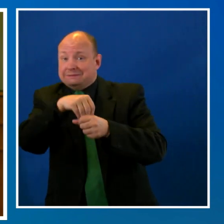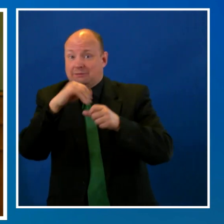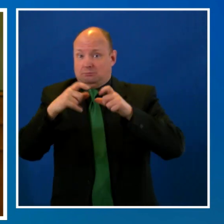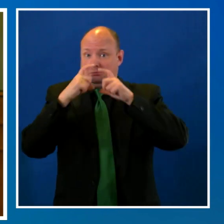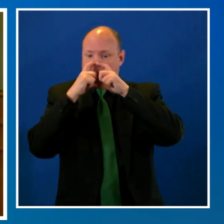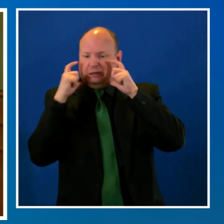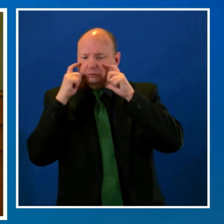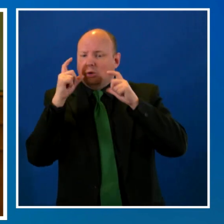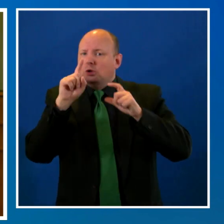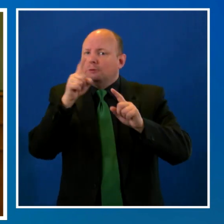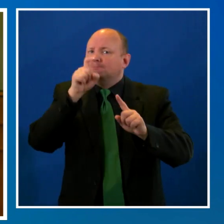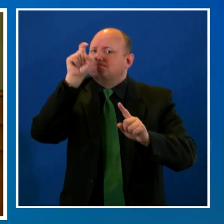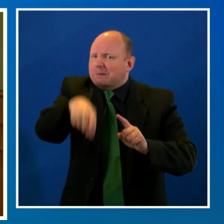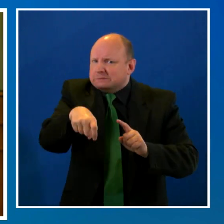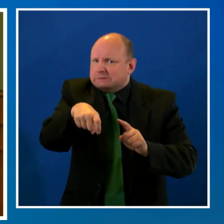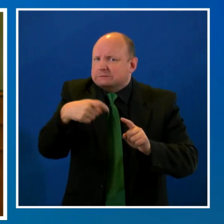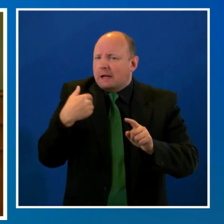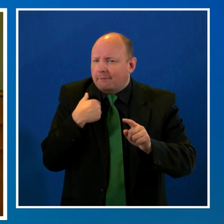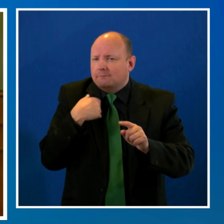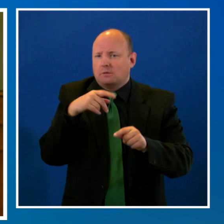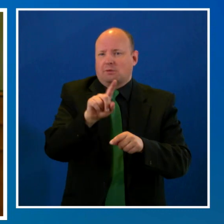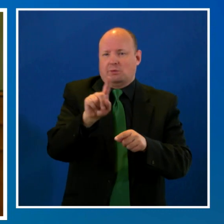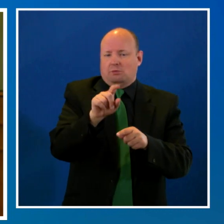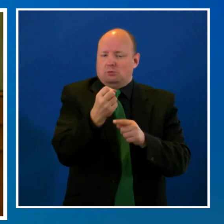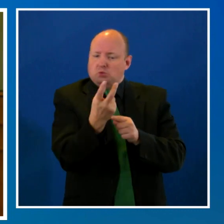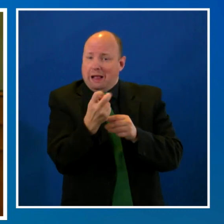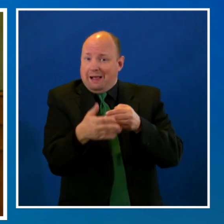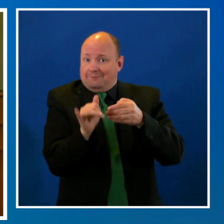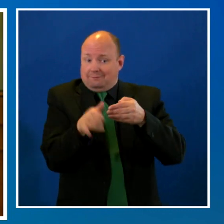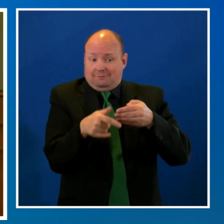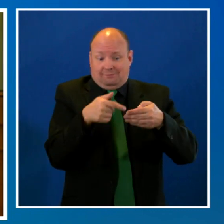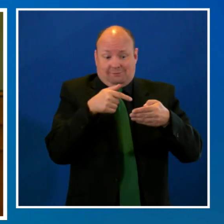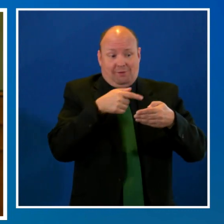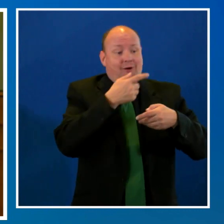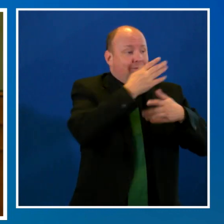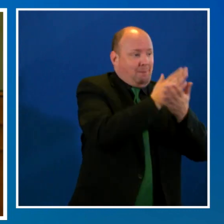lifted March 12th doesn't apply to all facilities.